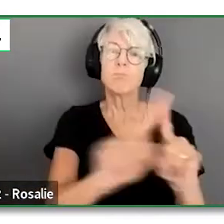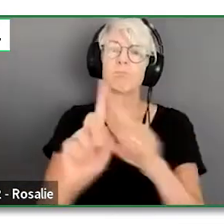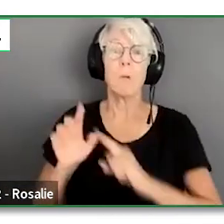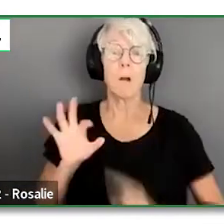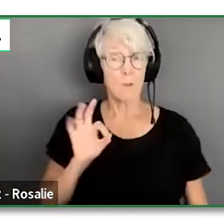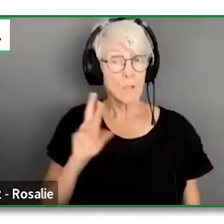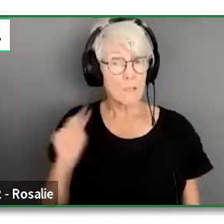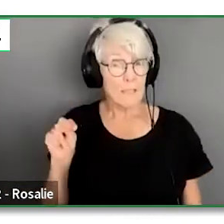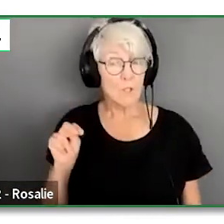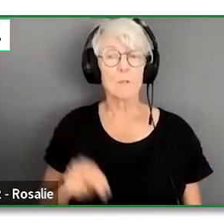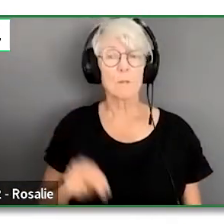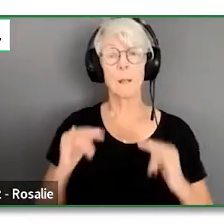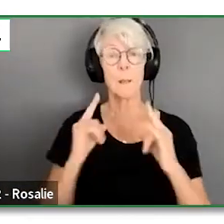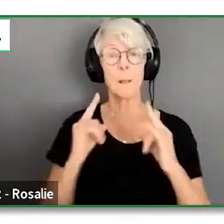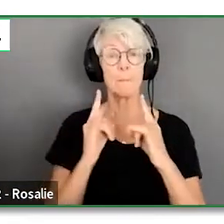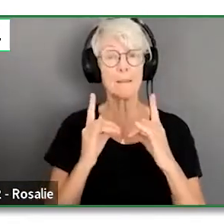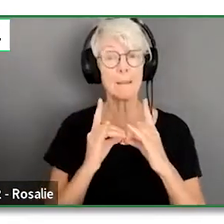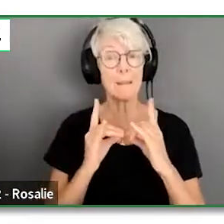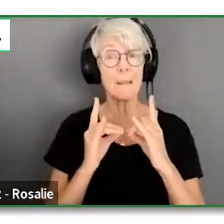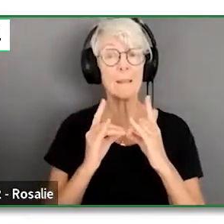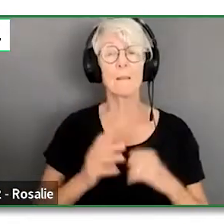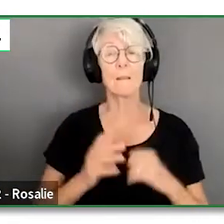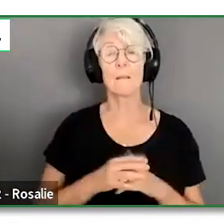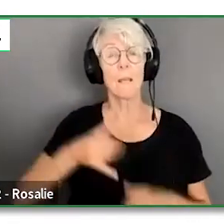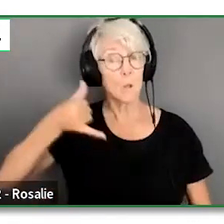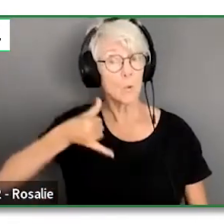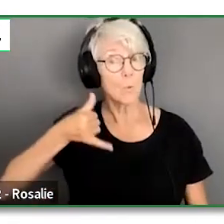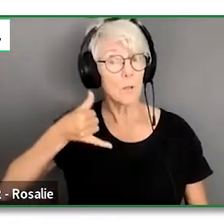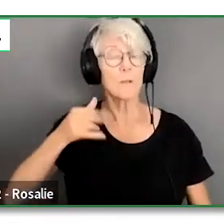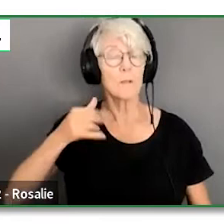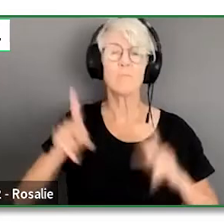well as Metis and Inuit people. As settlers and visitors on this